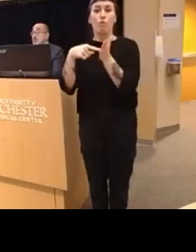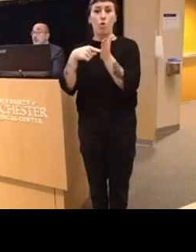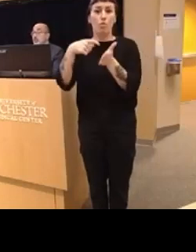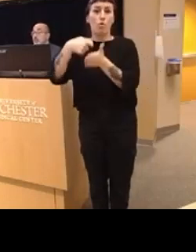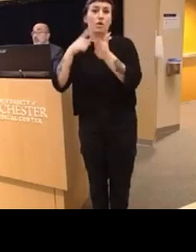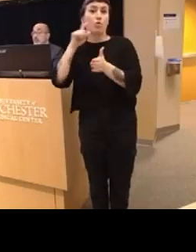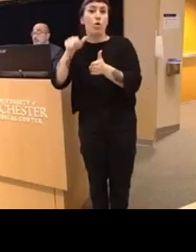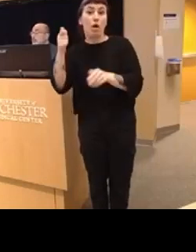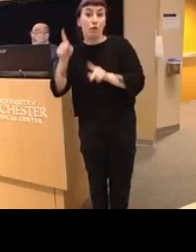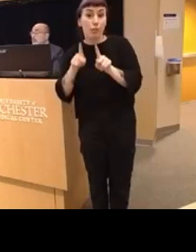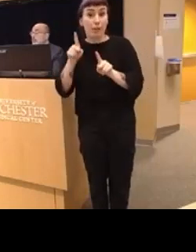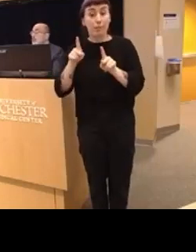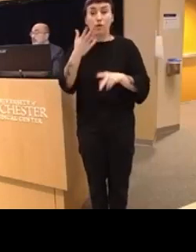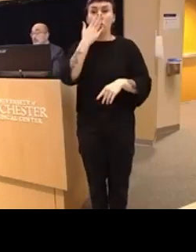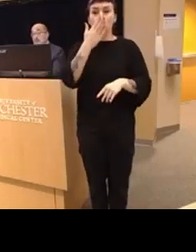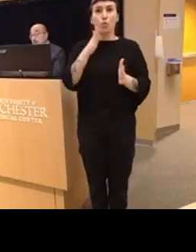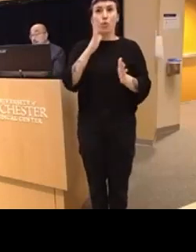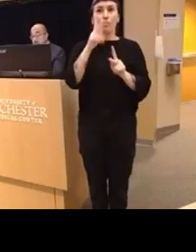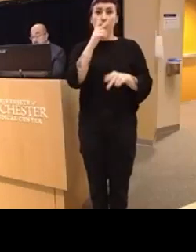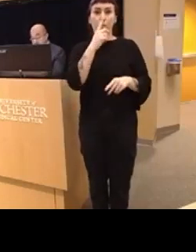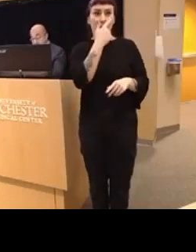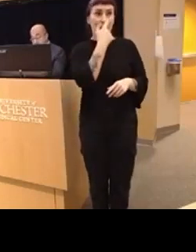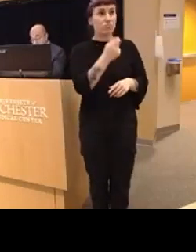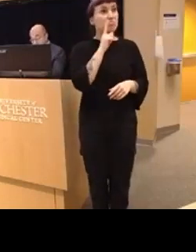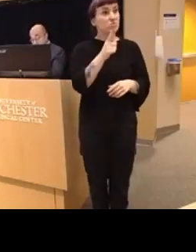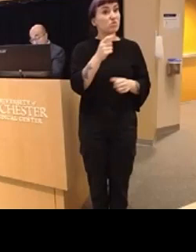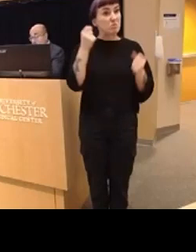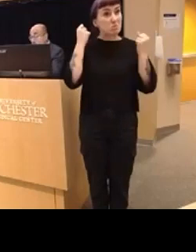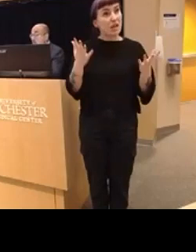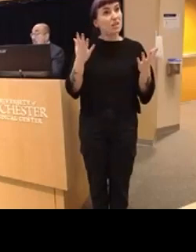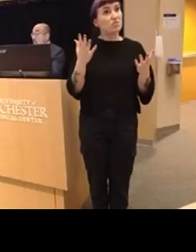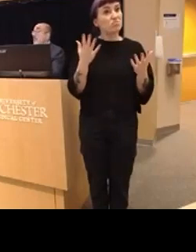also a good way to get people interested because there are a sizable a meaningful percentage of